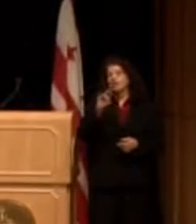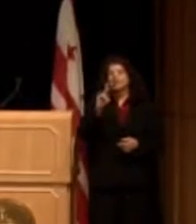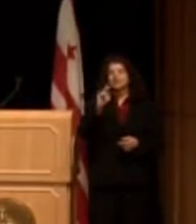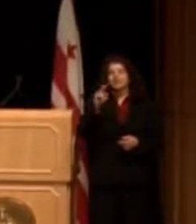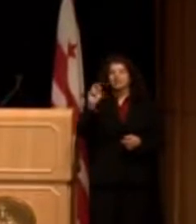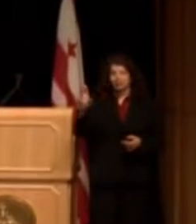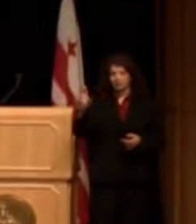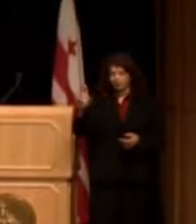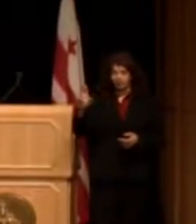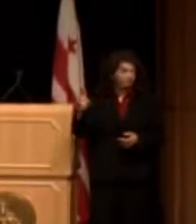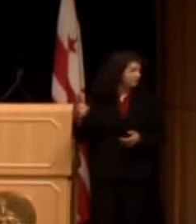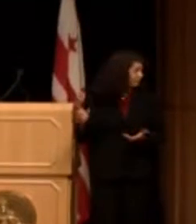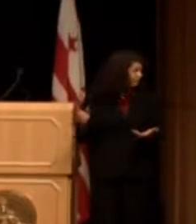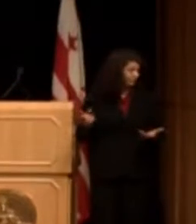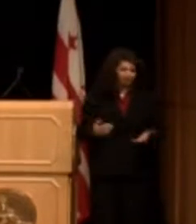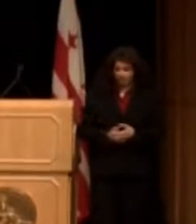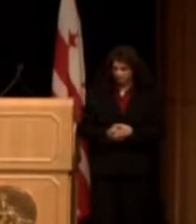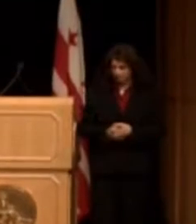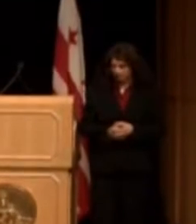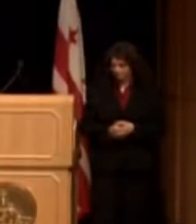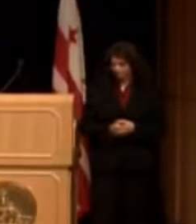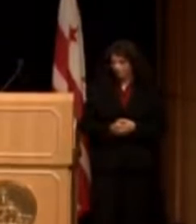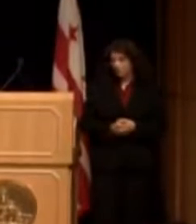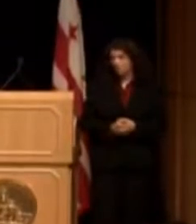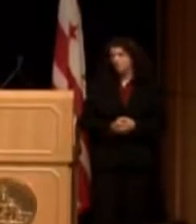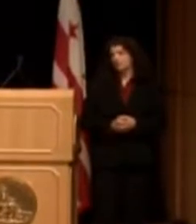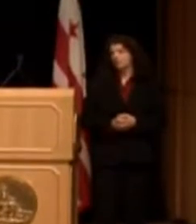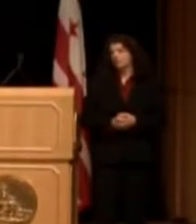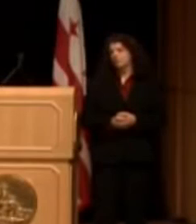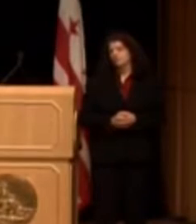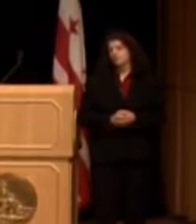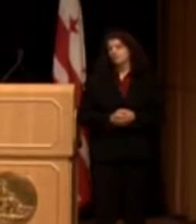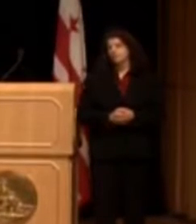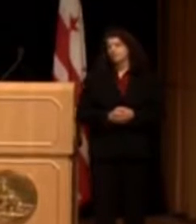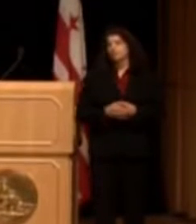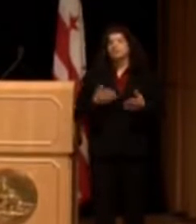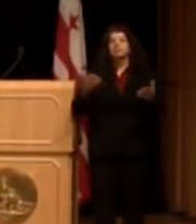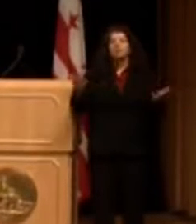DEVELOPMENT AND WELCOME TO MARCH MADNESS 2017, EVERYBODY.